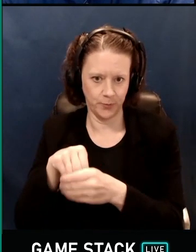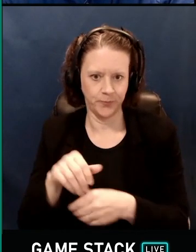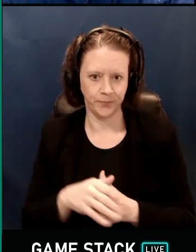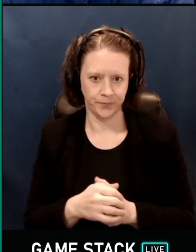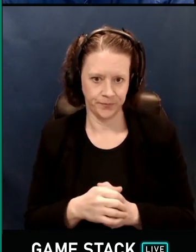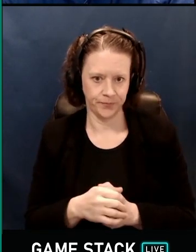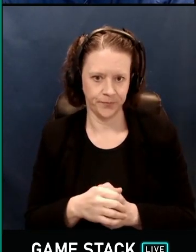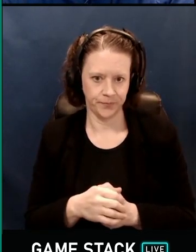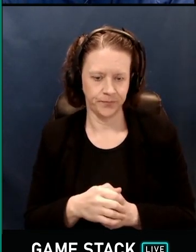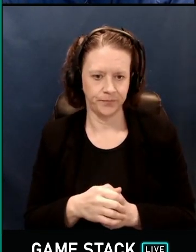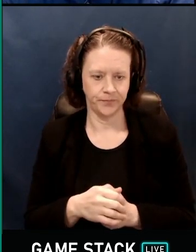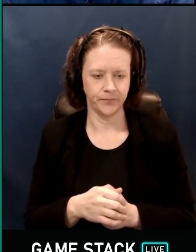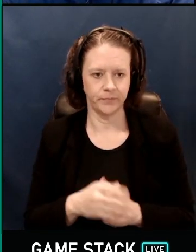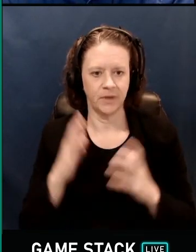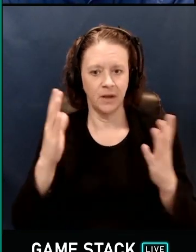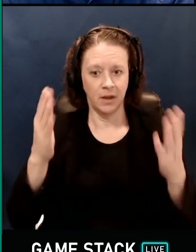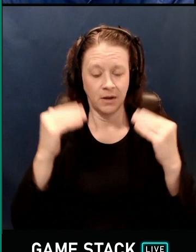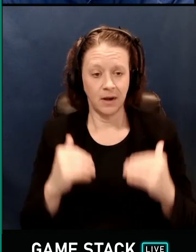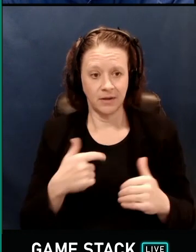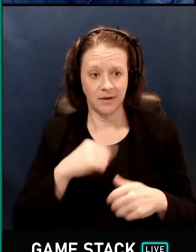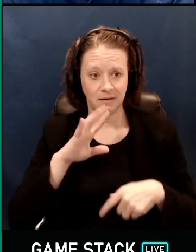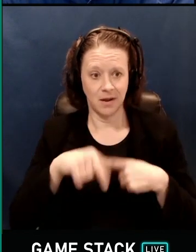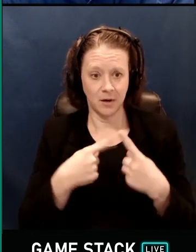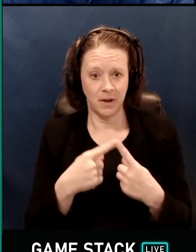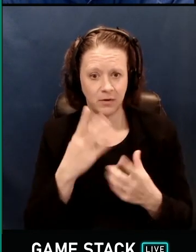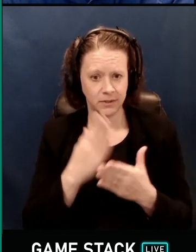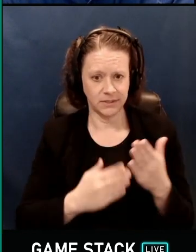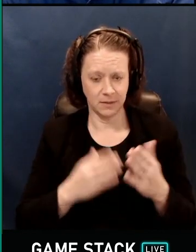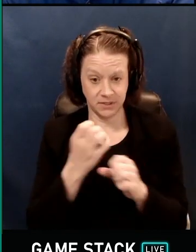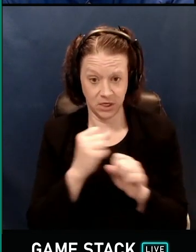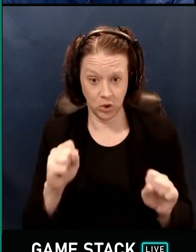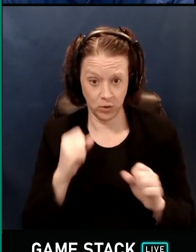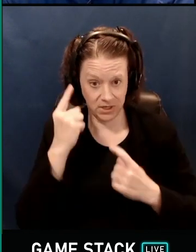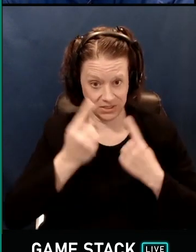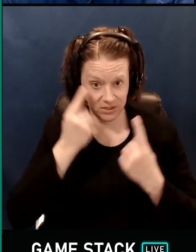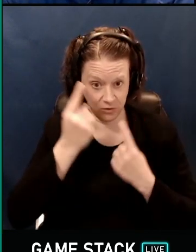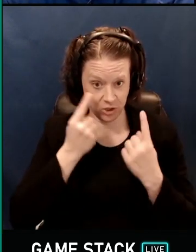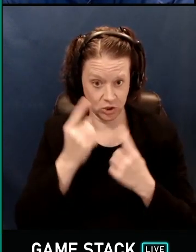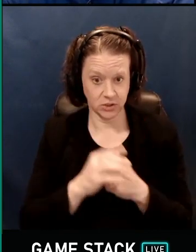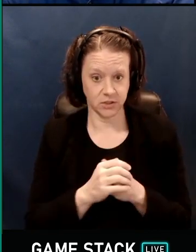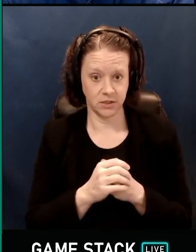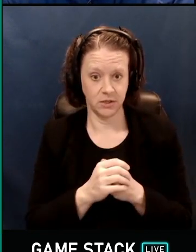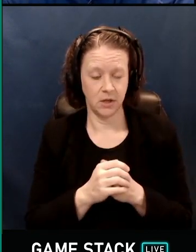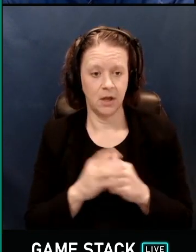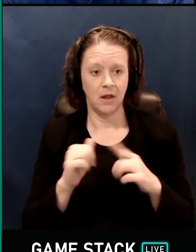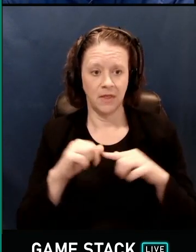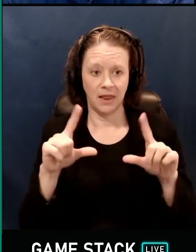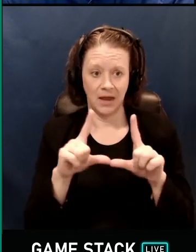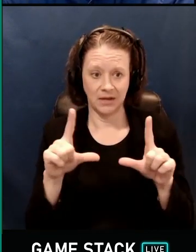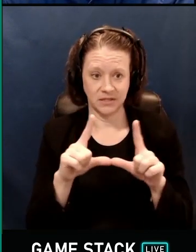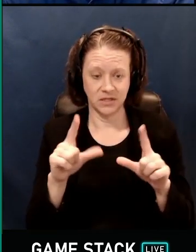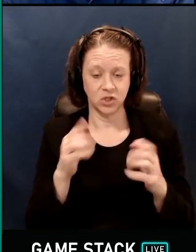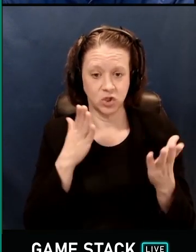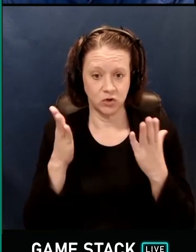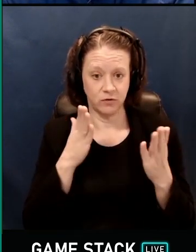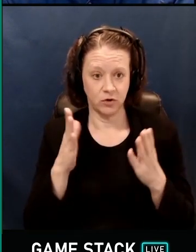Next I talk about some security consideration. The license server is a REST API server,